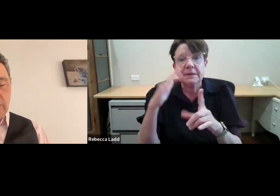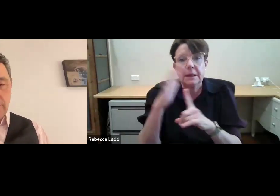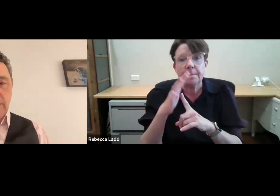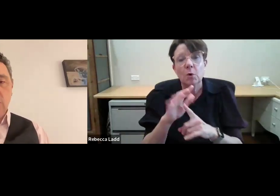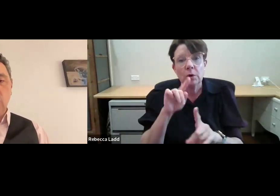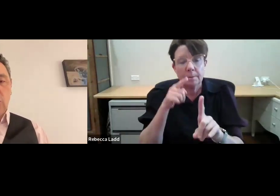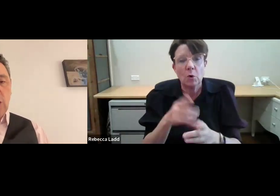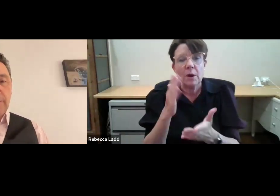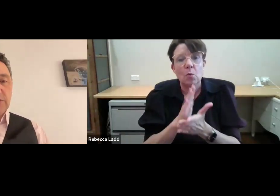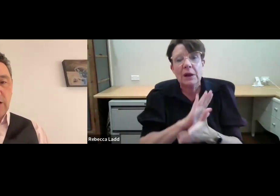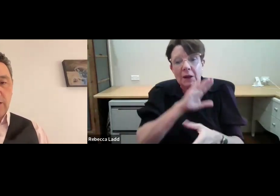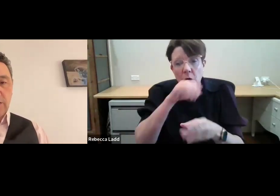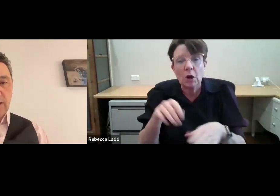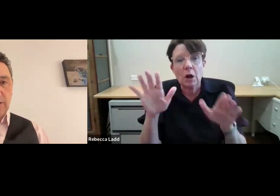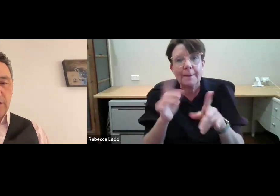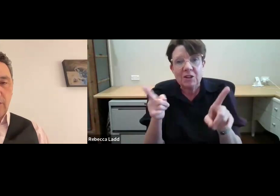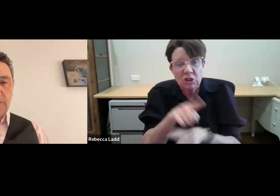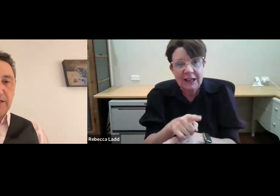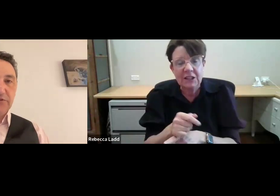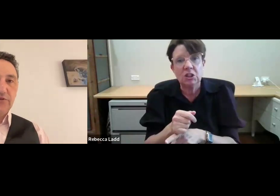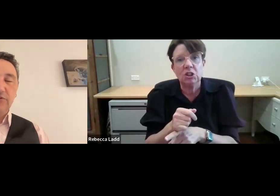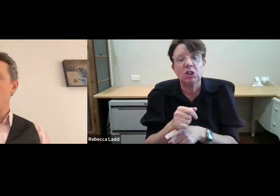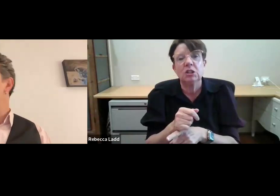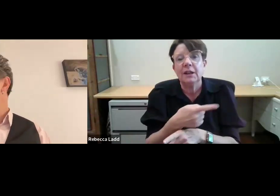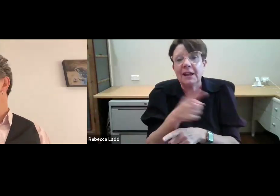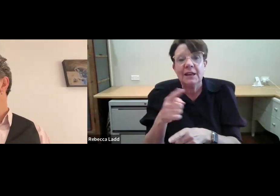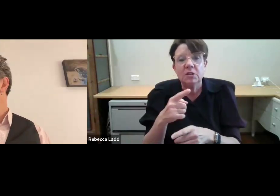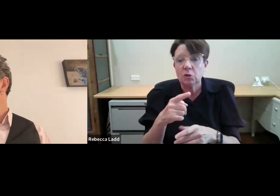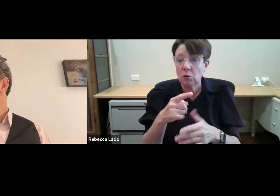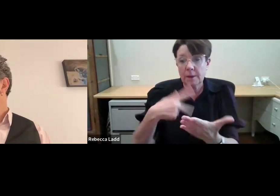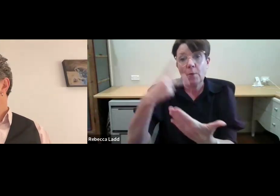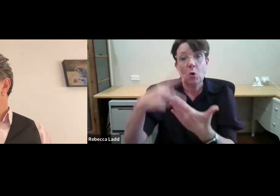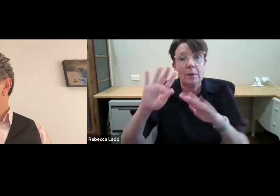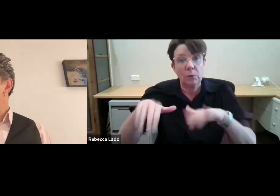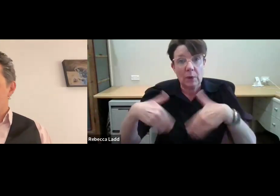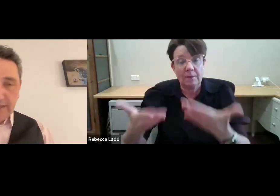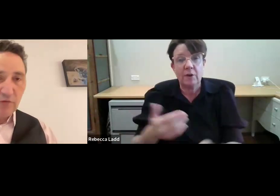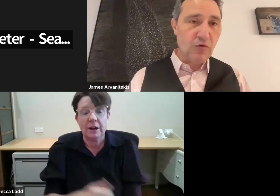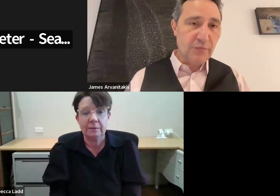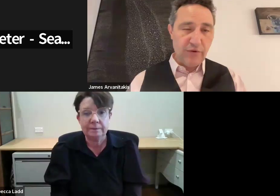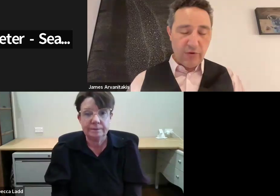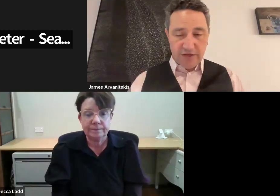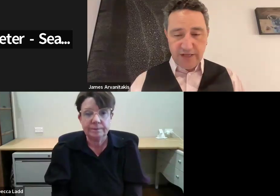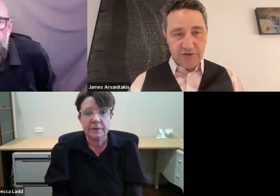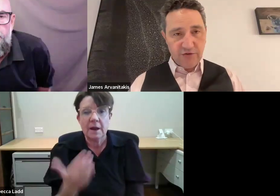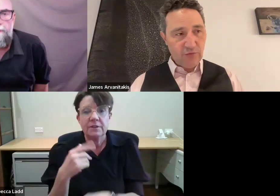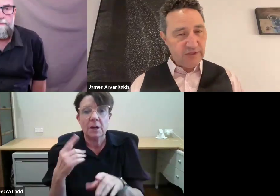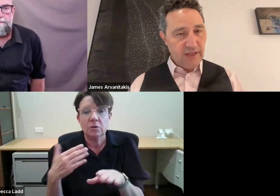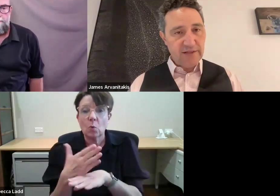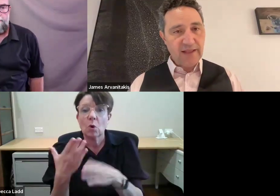programming or climate conversations into our programming. I have just started working with an organisation called entertainment for change and they use